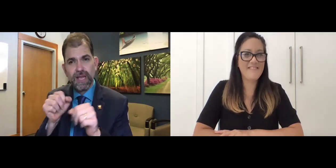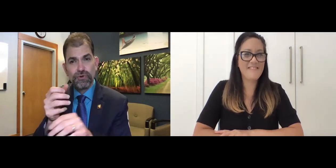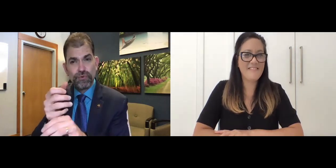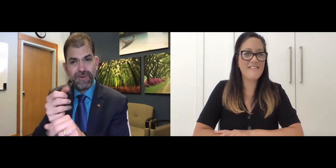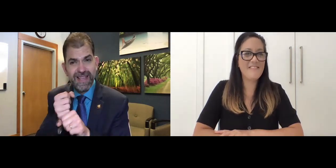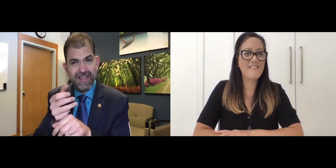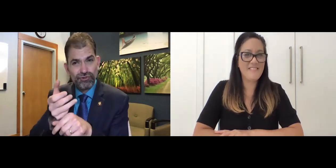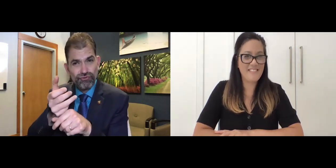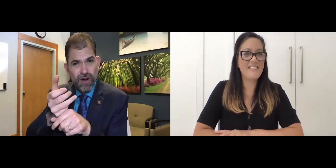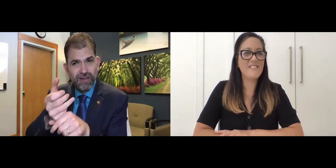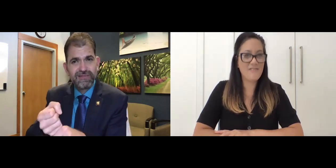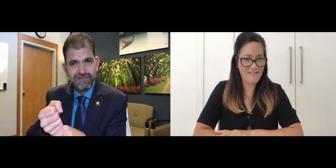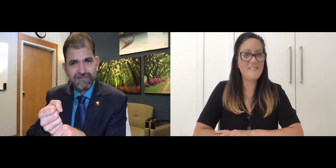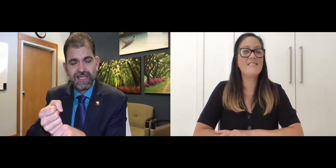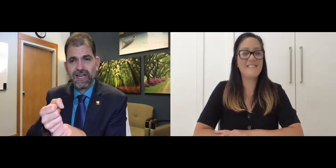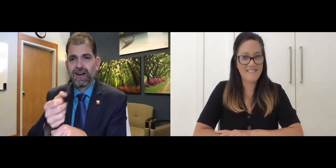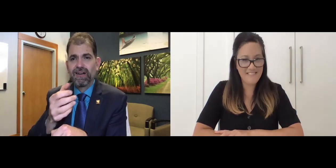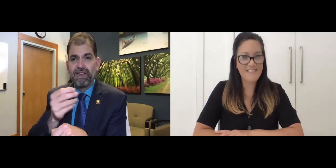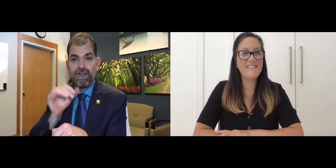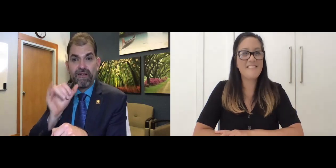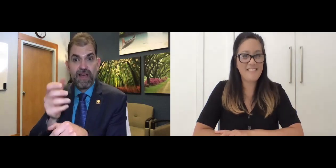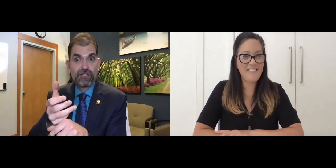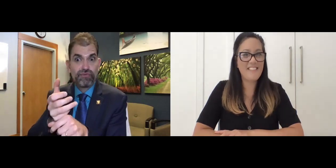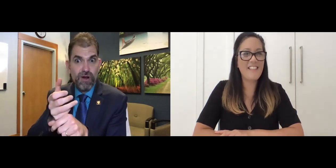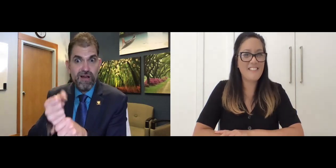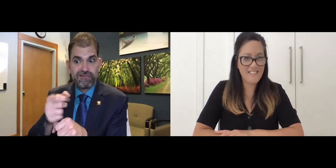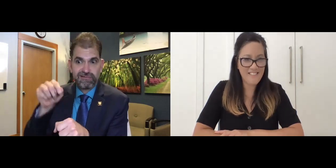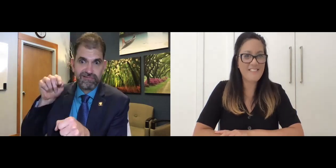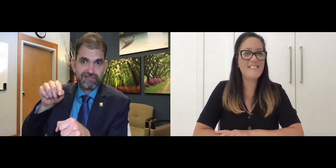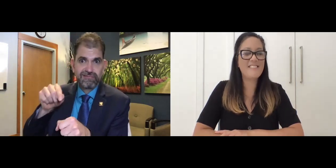critical and that's where trust can be built. And